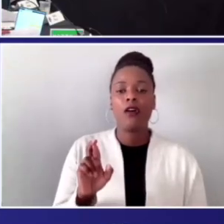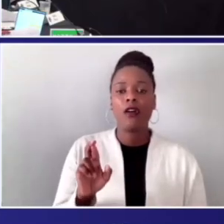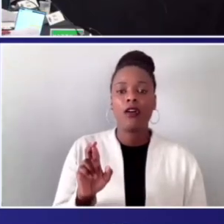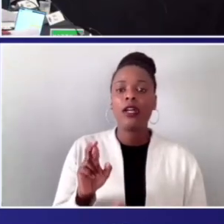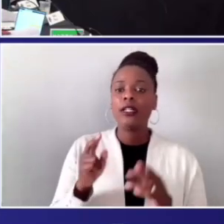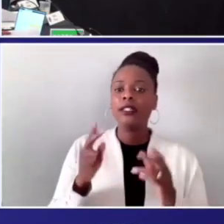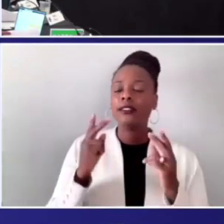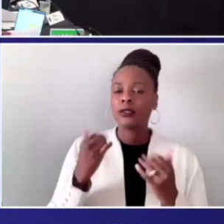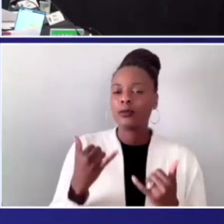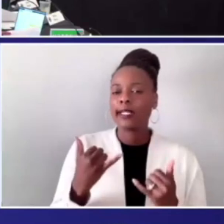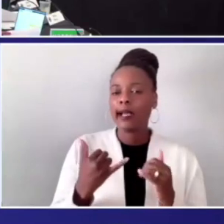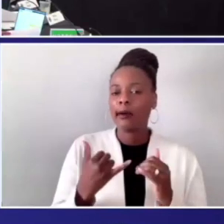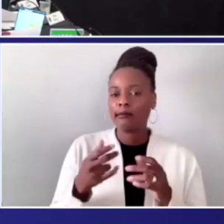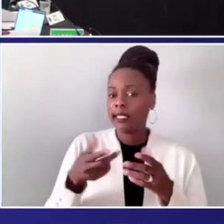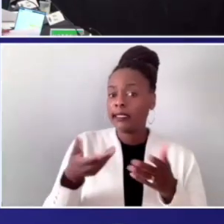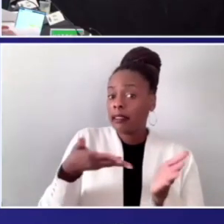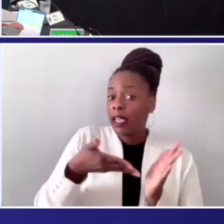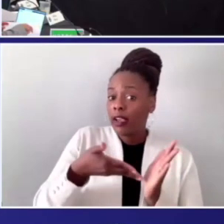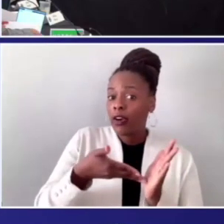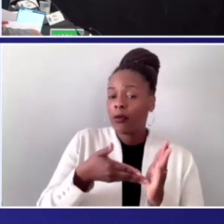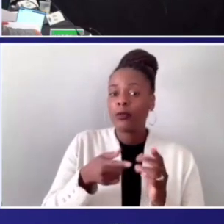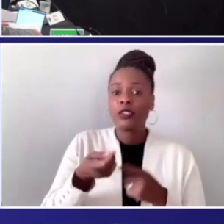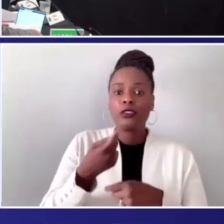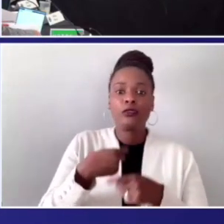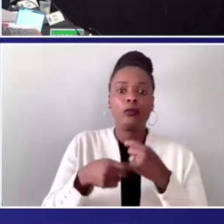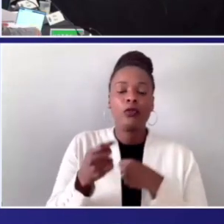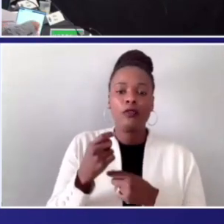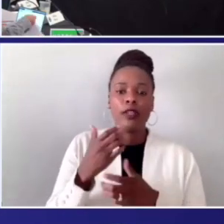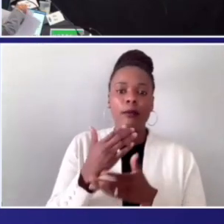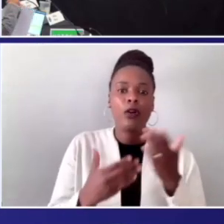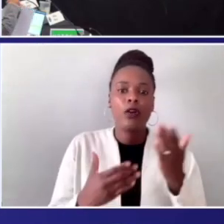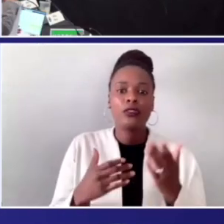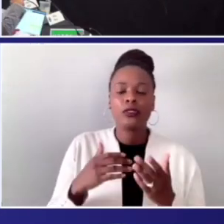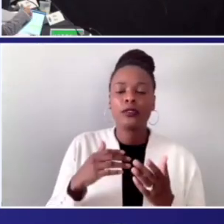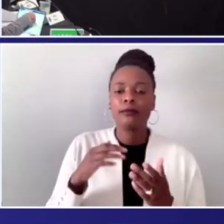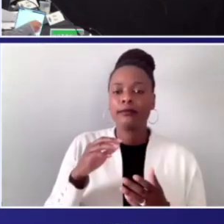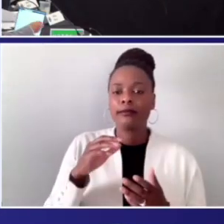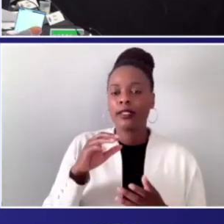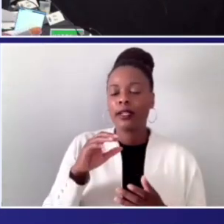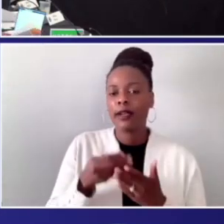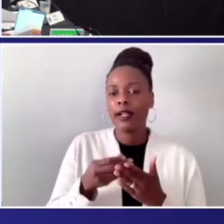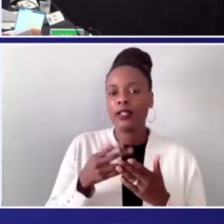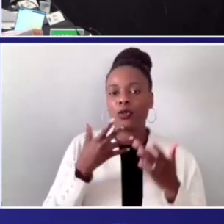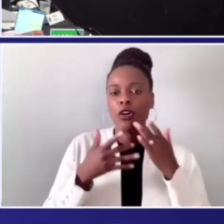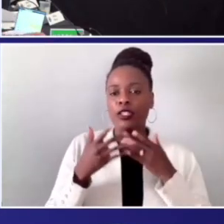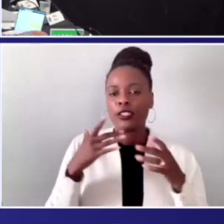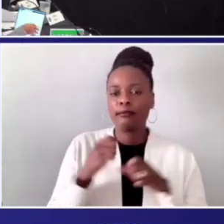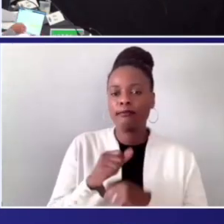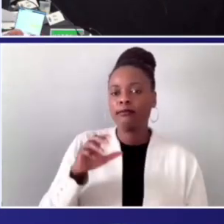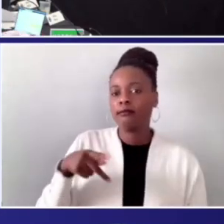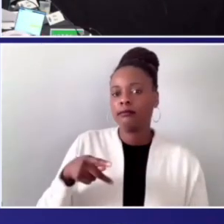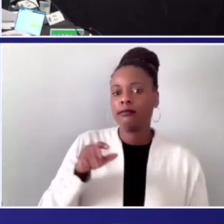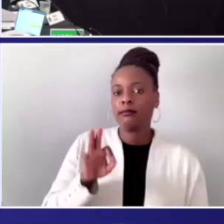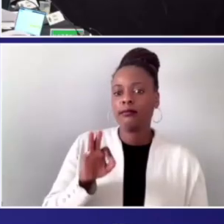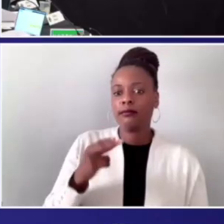removing partial financial hardship language, putting in the, the borrower's aggregate monthly payment and saying